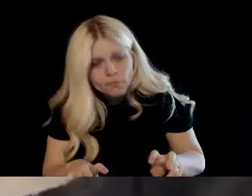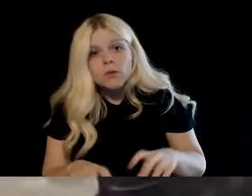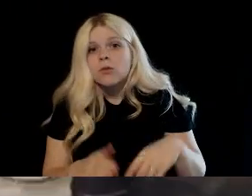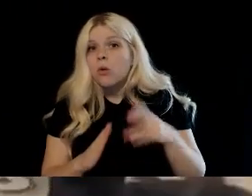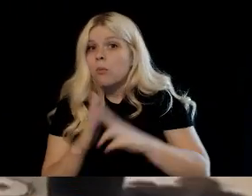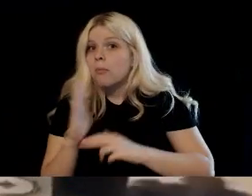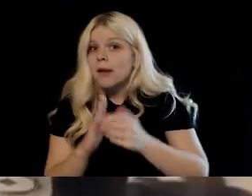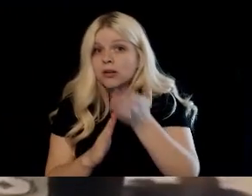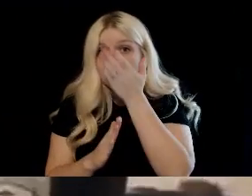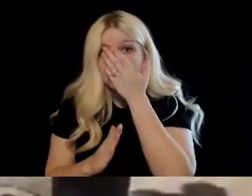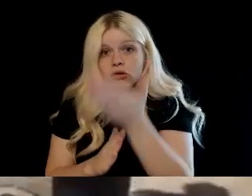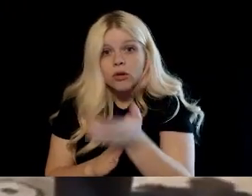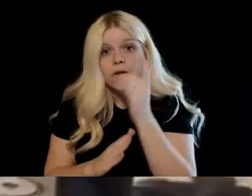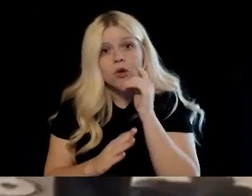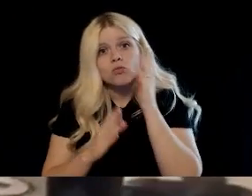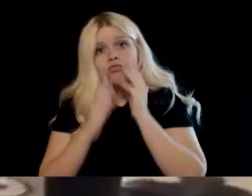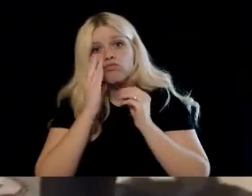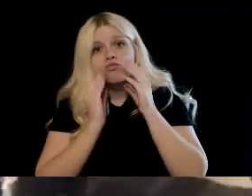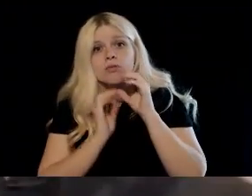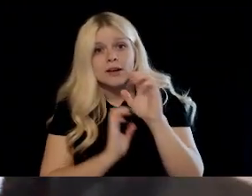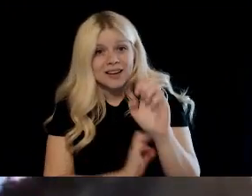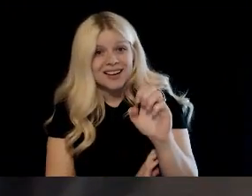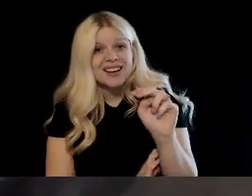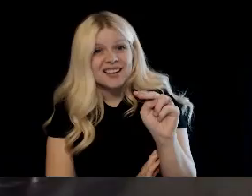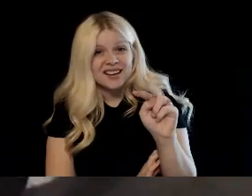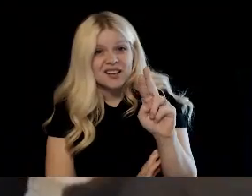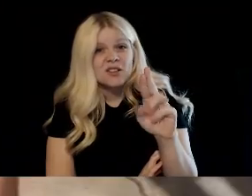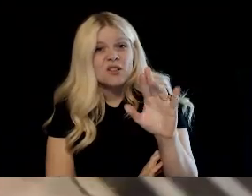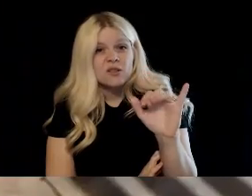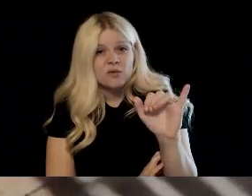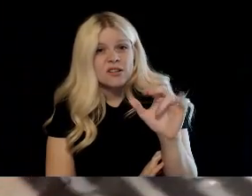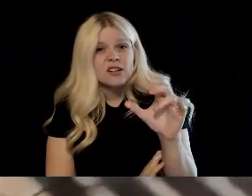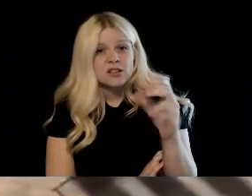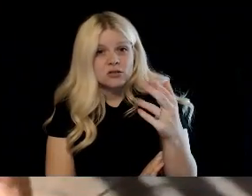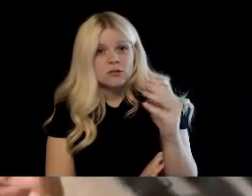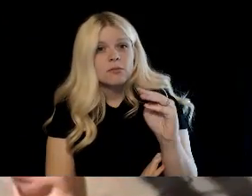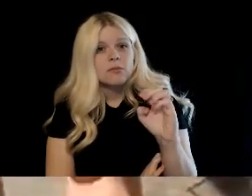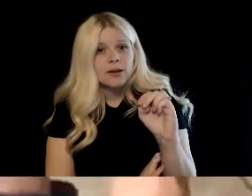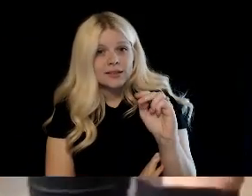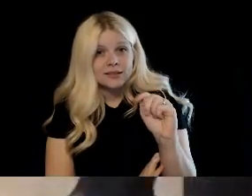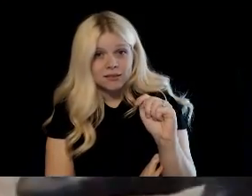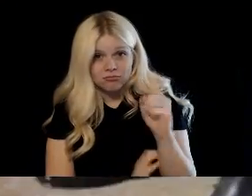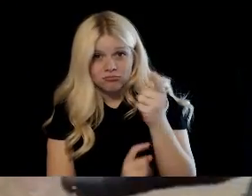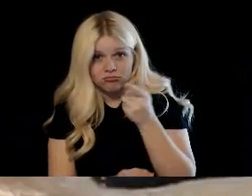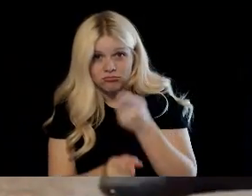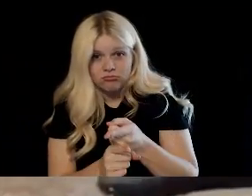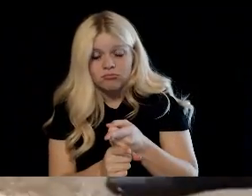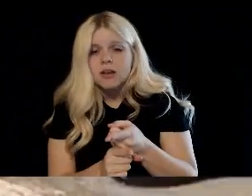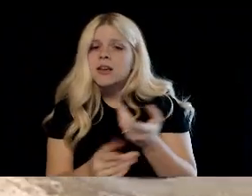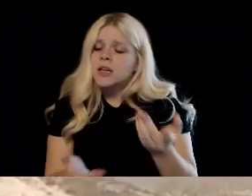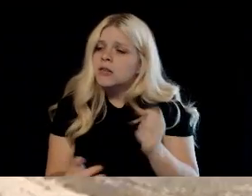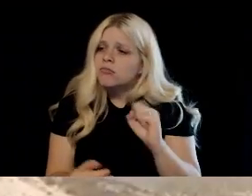Michelle: So it is enriching because there's no technical right answer, she's just kind of doing whatever, and she gets to kind of express herself.